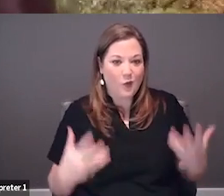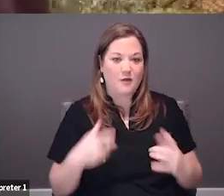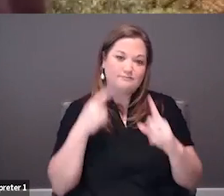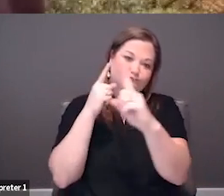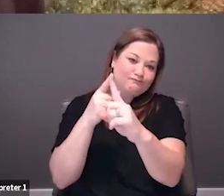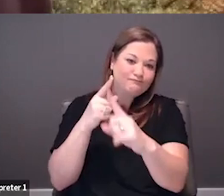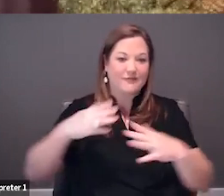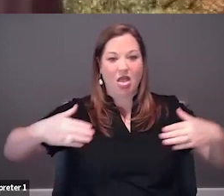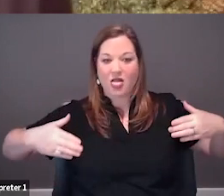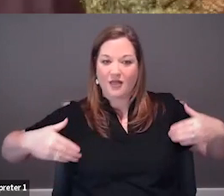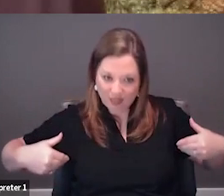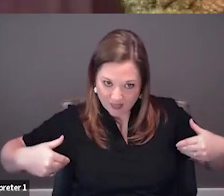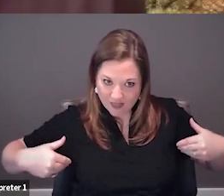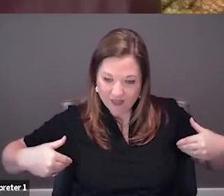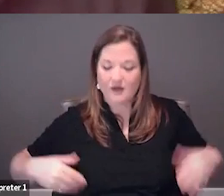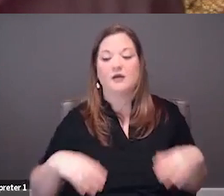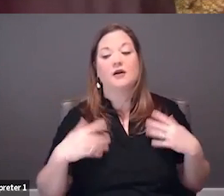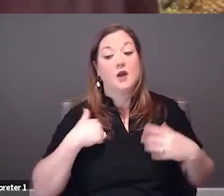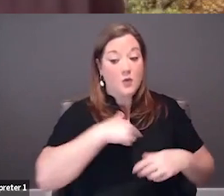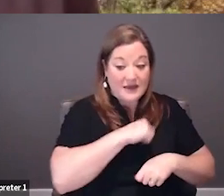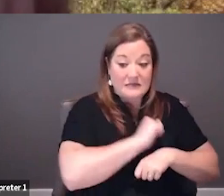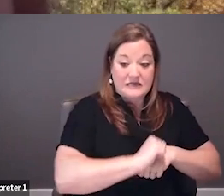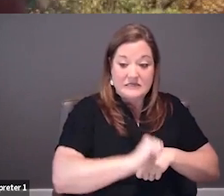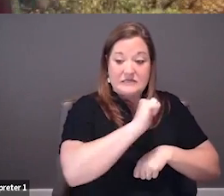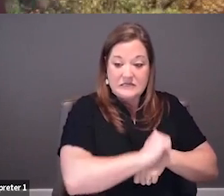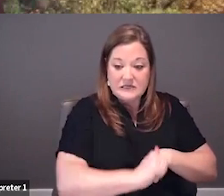We have done a lot of work recently though.